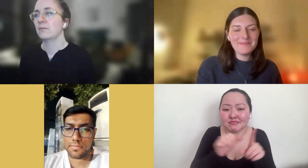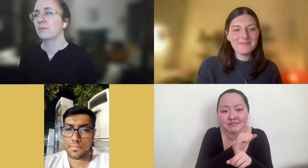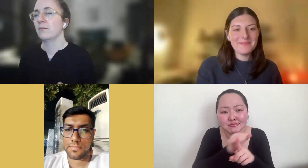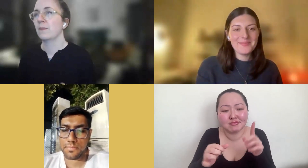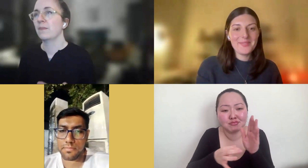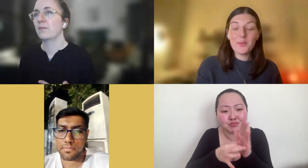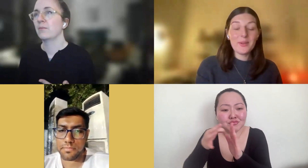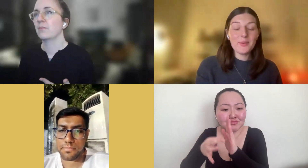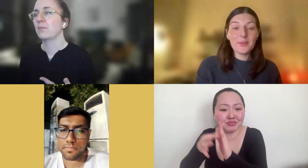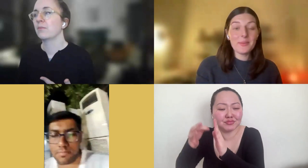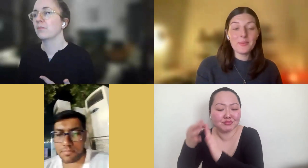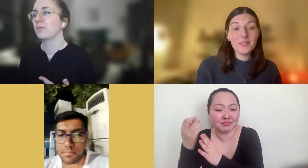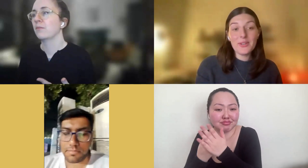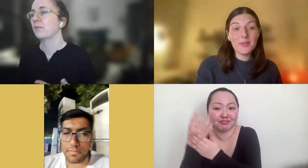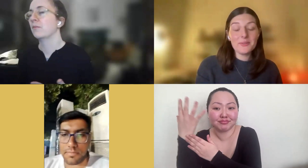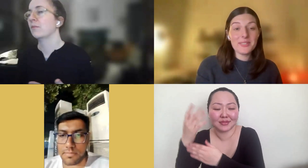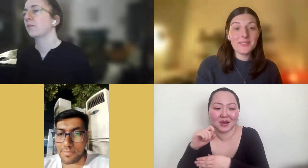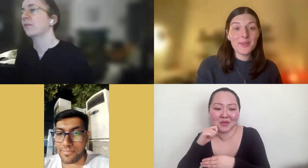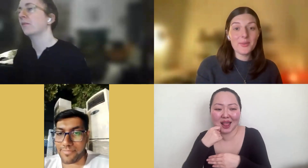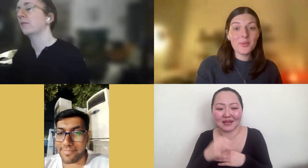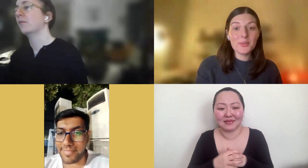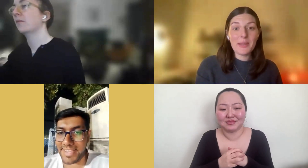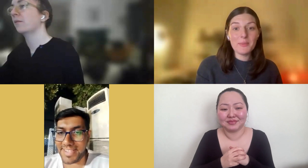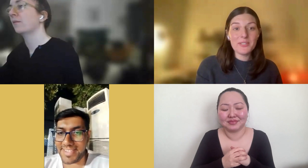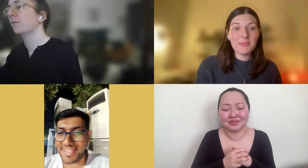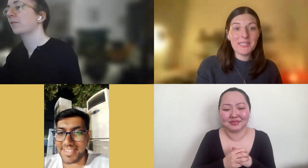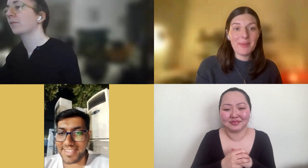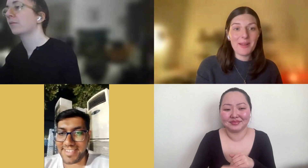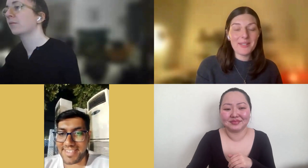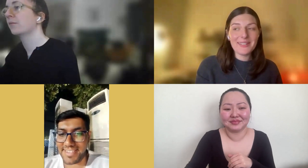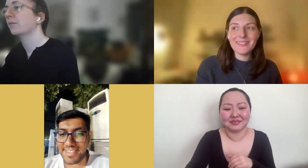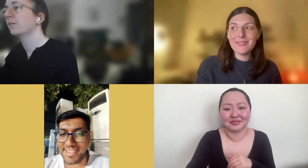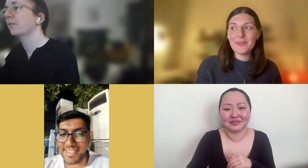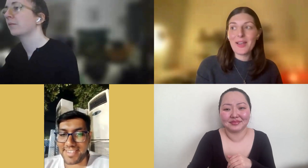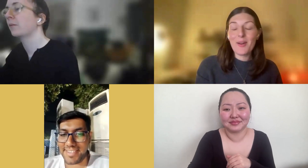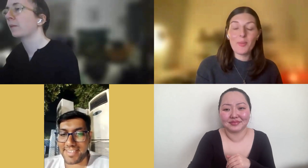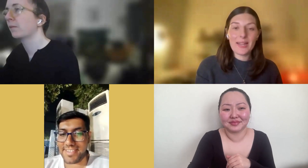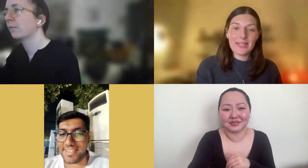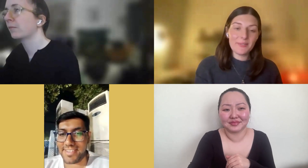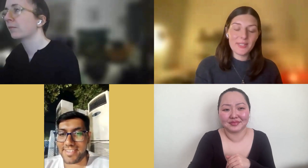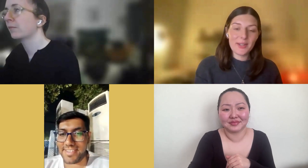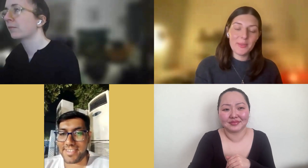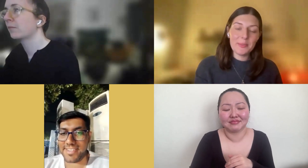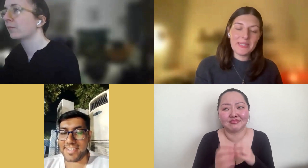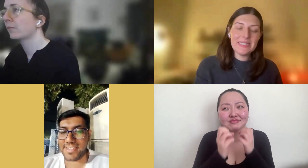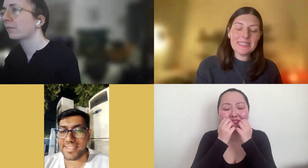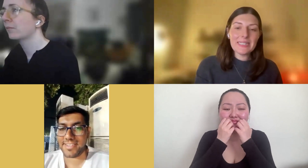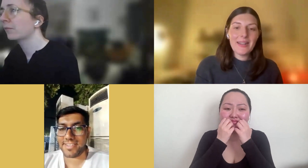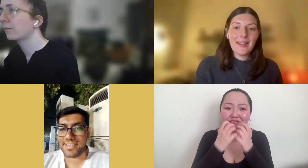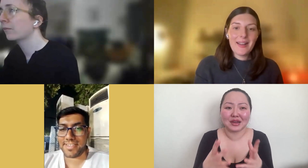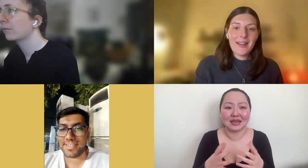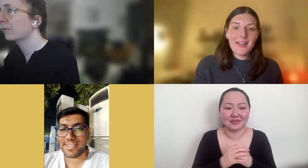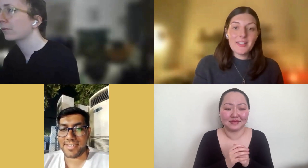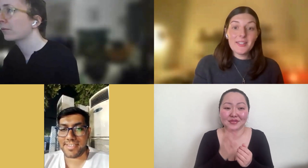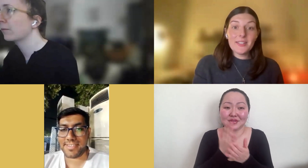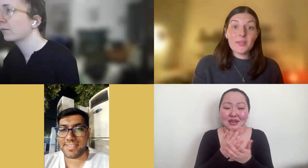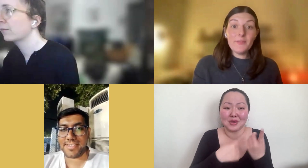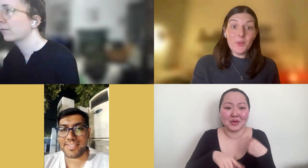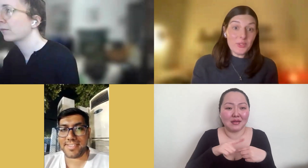Brilliant. You know, we are so thrilled to be able to speak about it and can't wait for it to open.